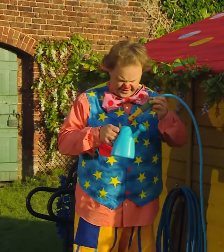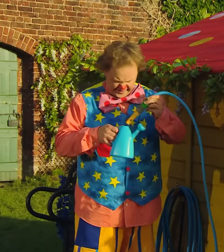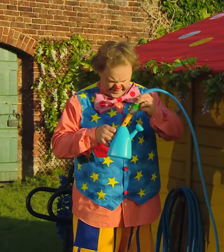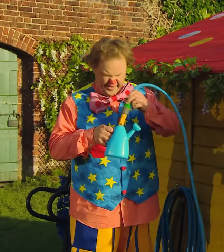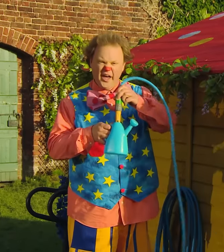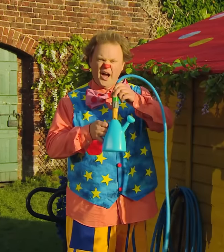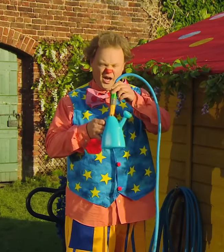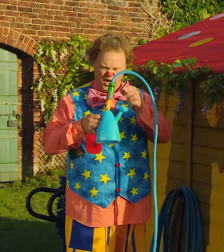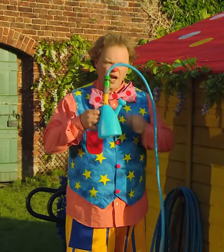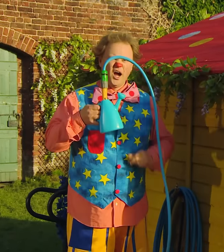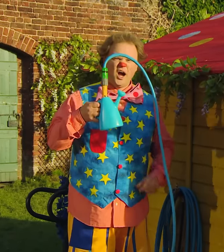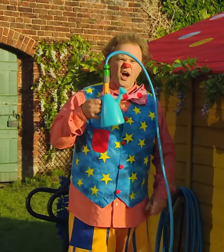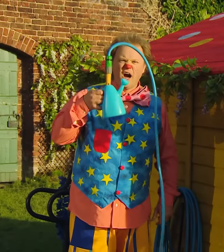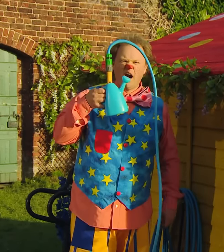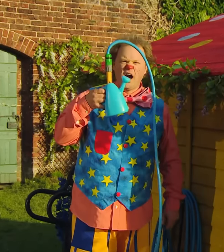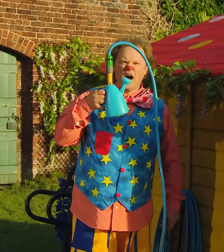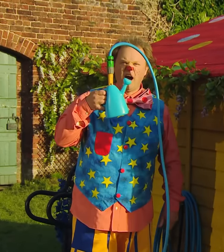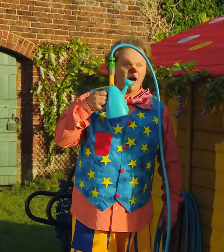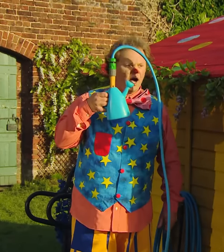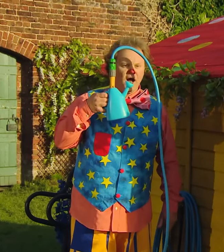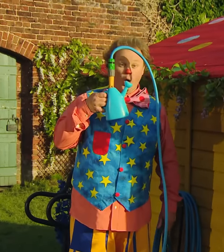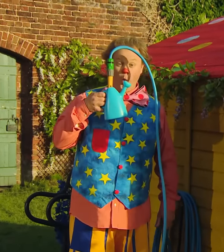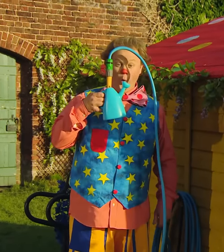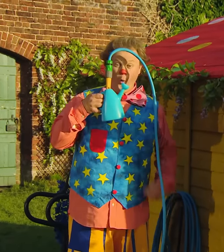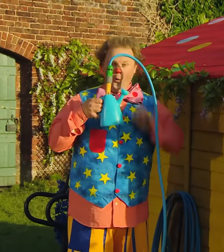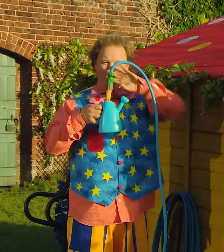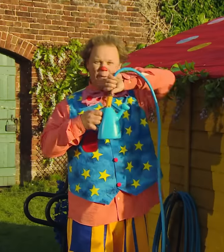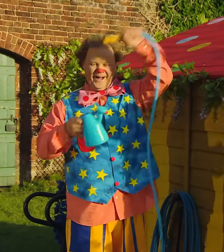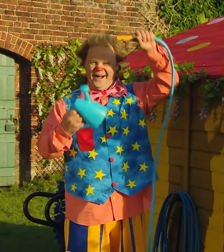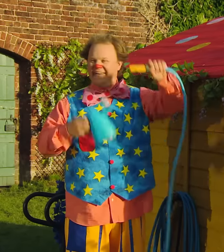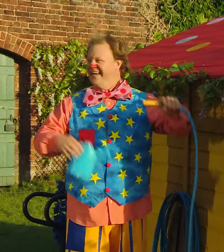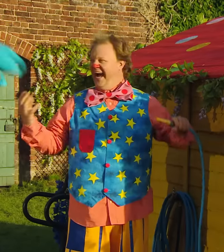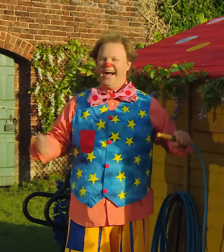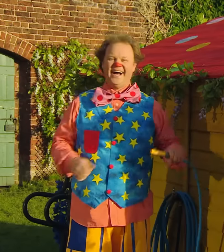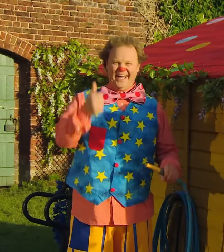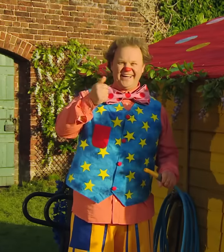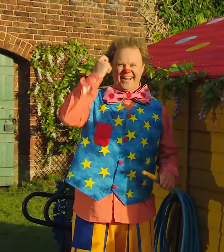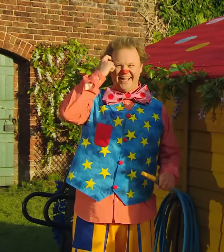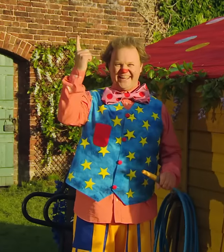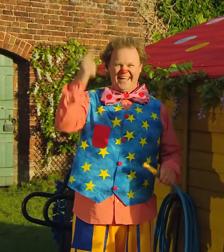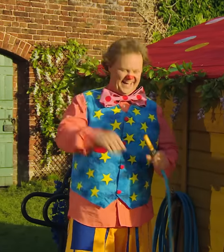can you use the hose to water the plants mr tumble oh oh yeah good idea